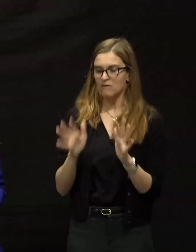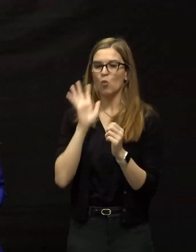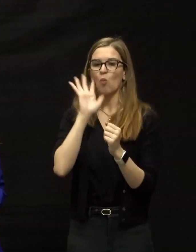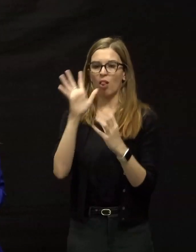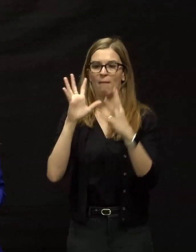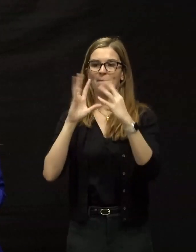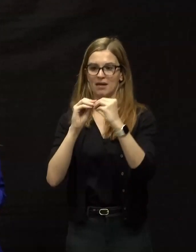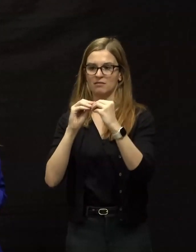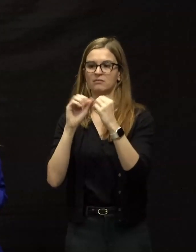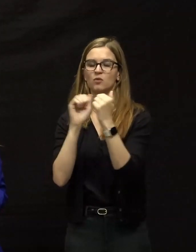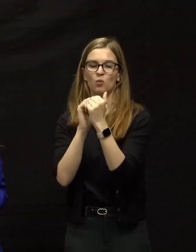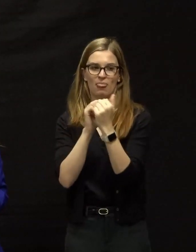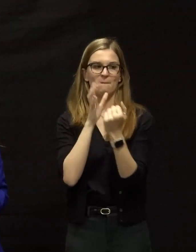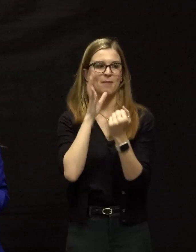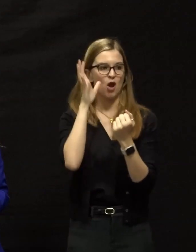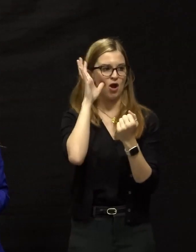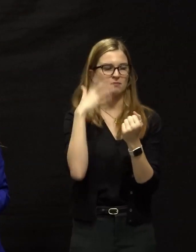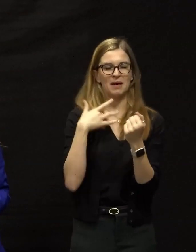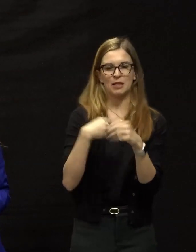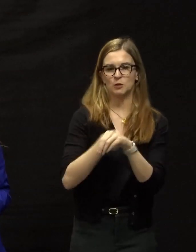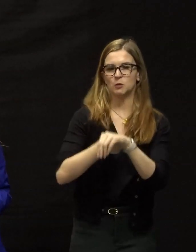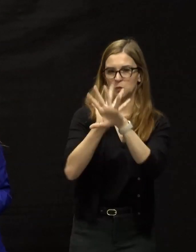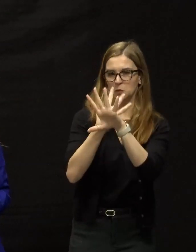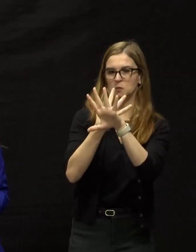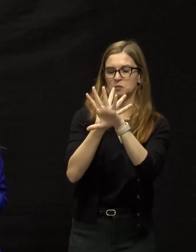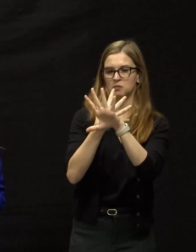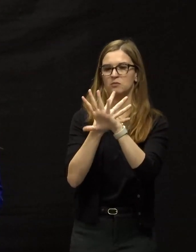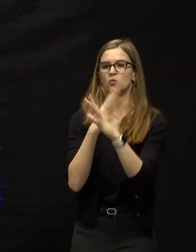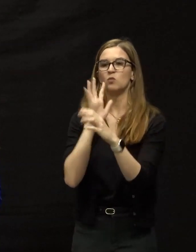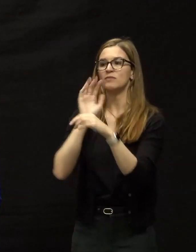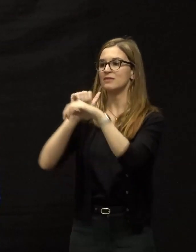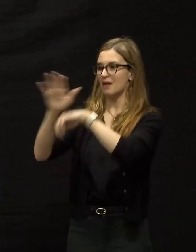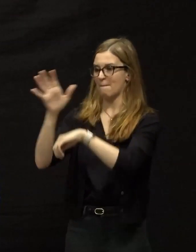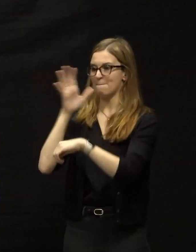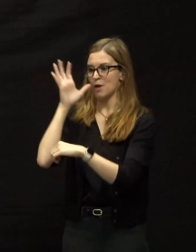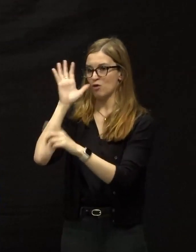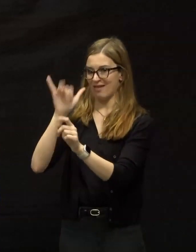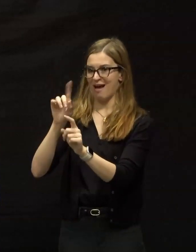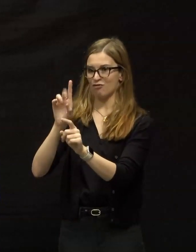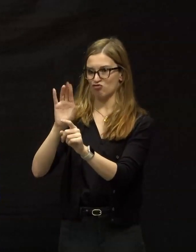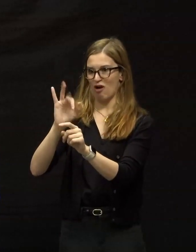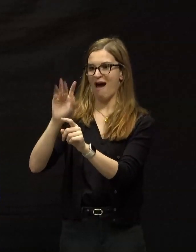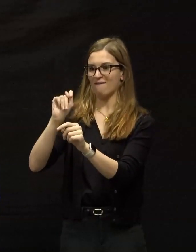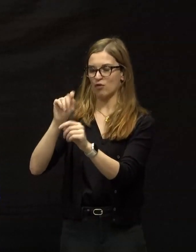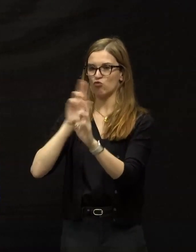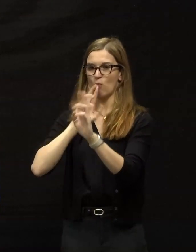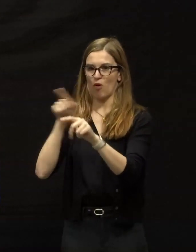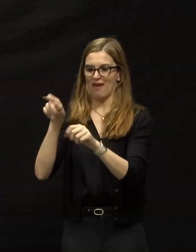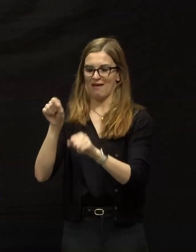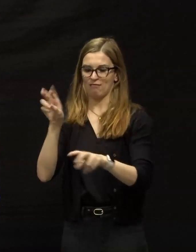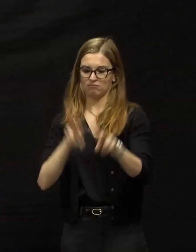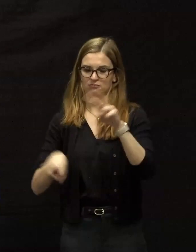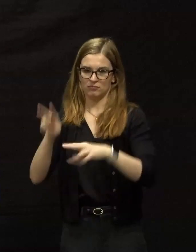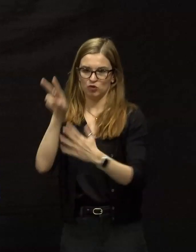So once our draft report is there, we'll meet again with the parents. This is typically via Zoom. We'll send them the draft report